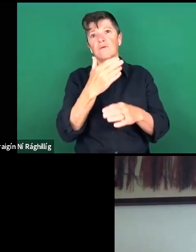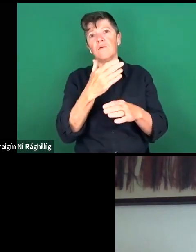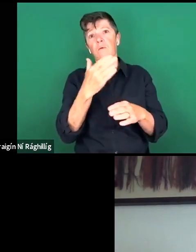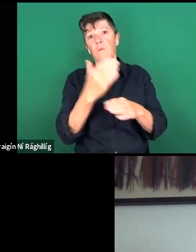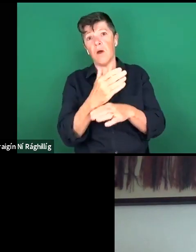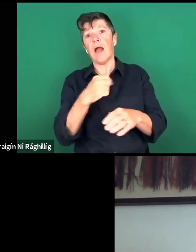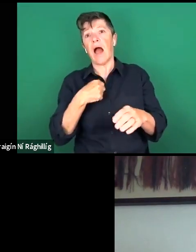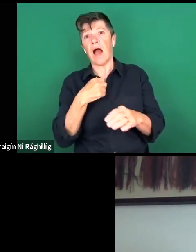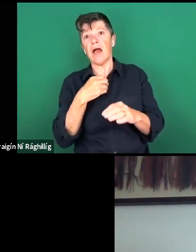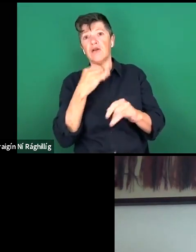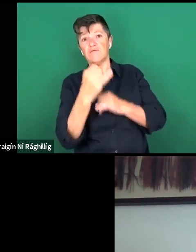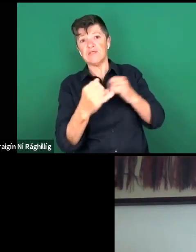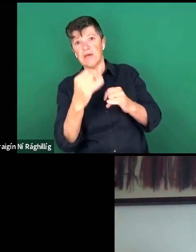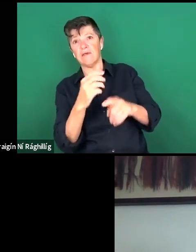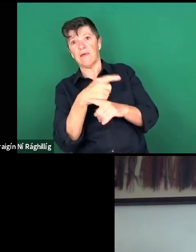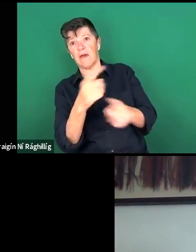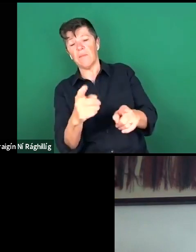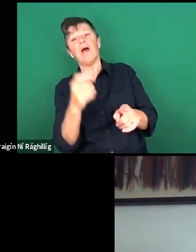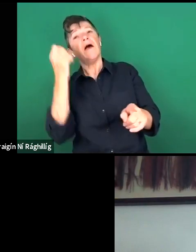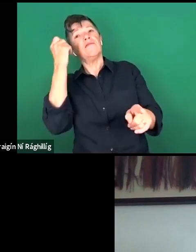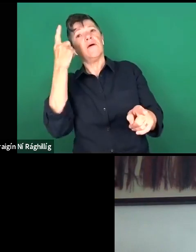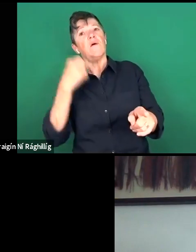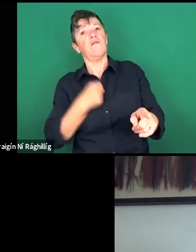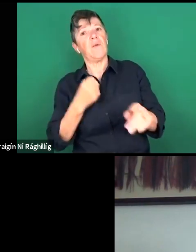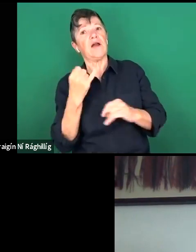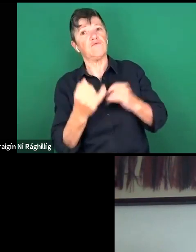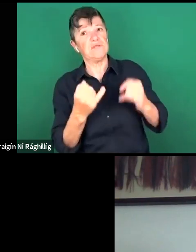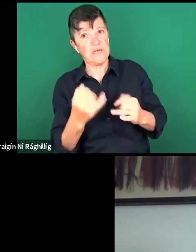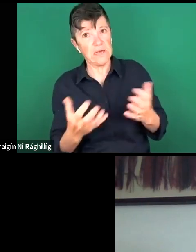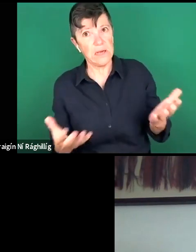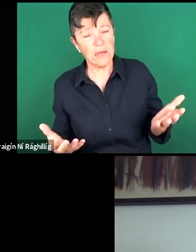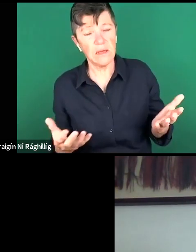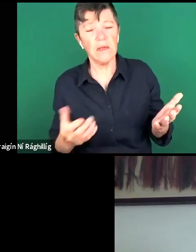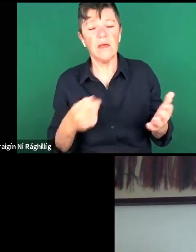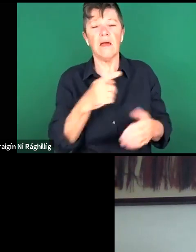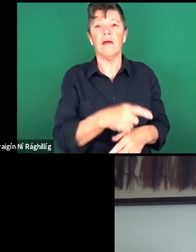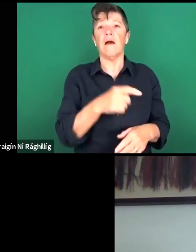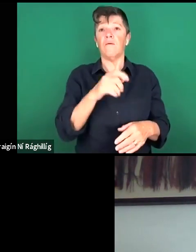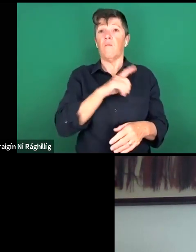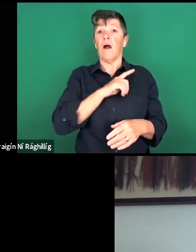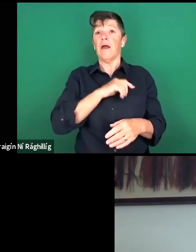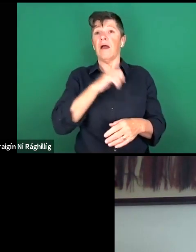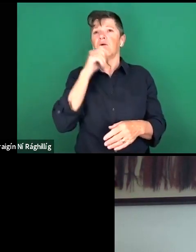in studies from eck door. What is the relationship of your